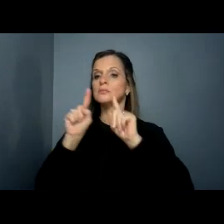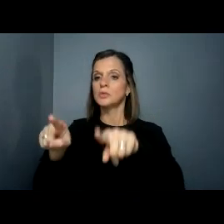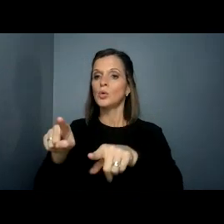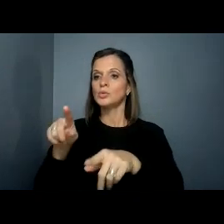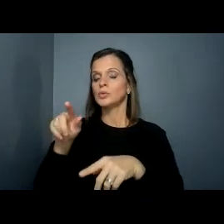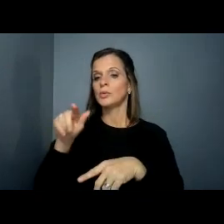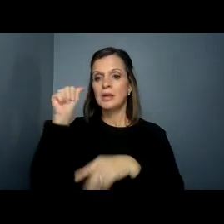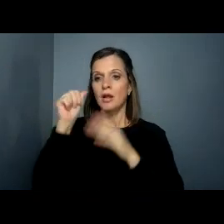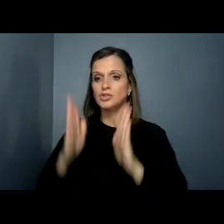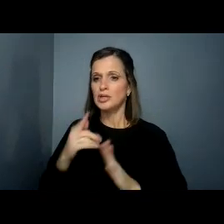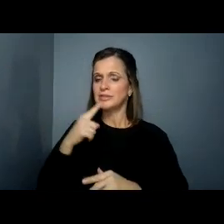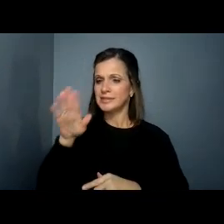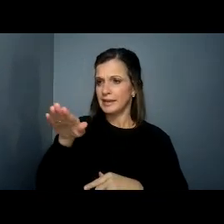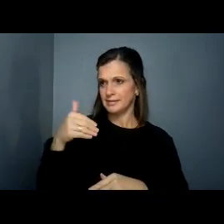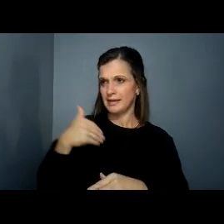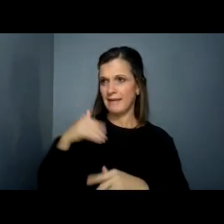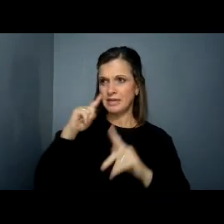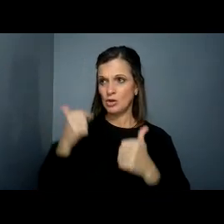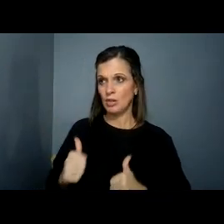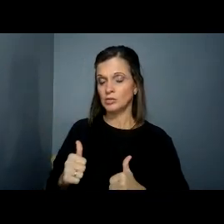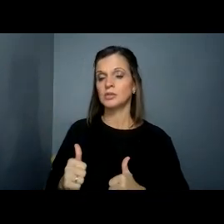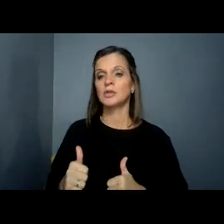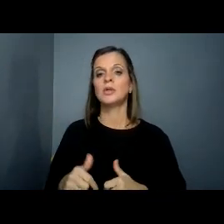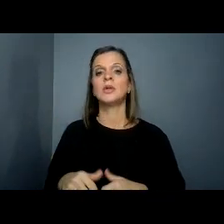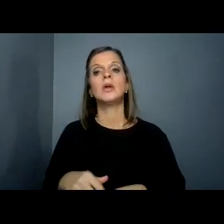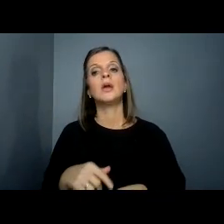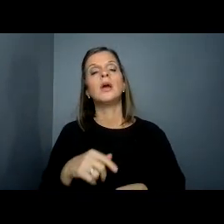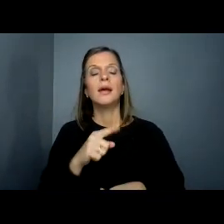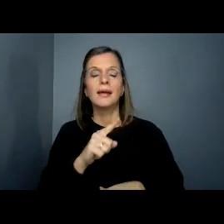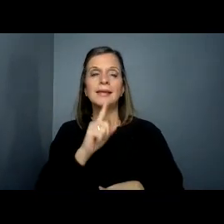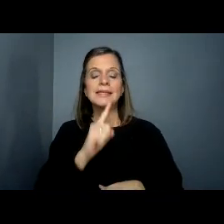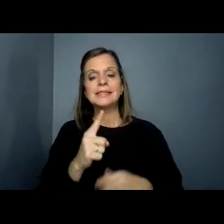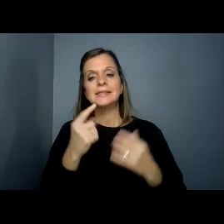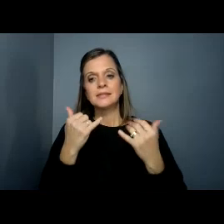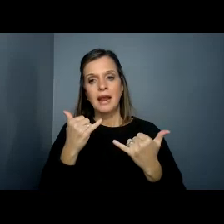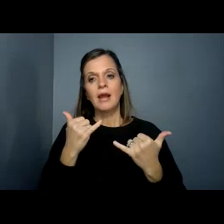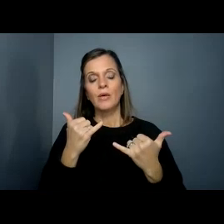It is now because Tabasco, straight to audiologist. Because insurance has gotten